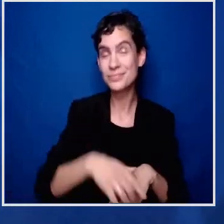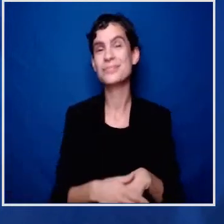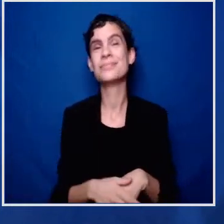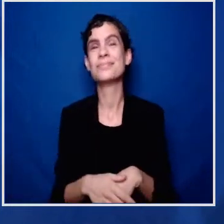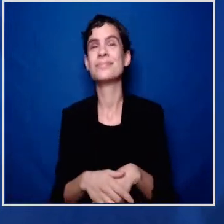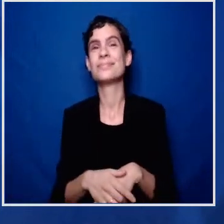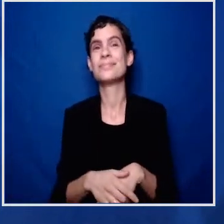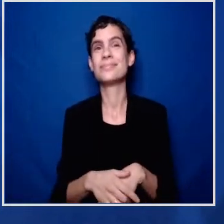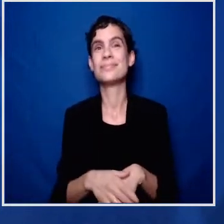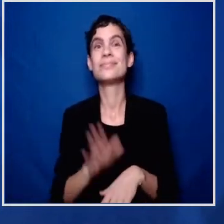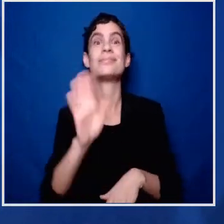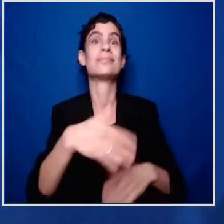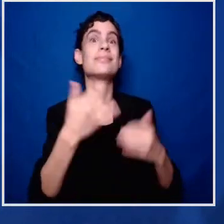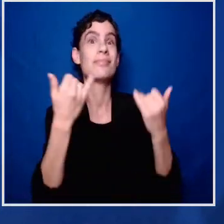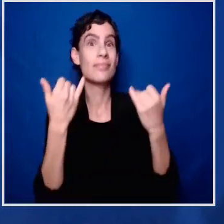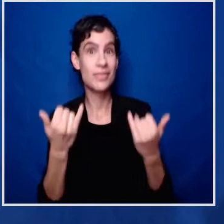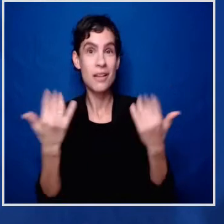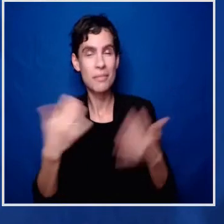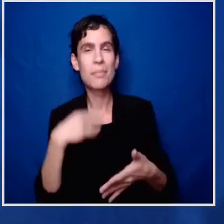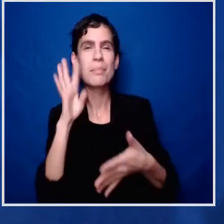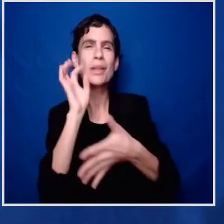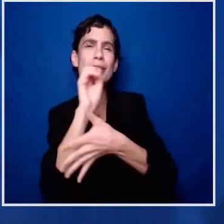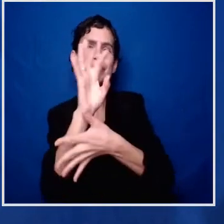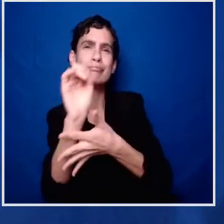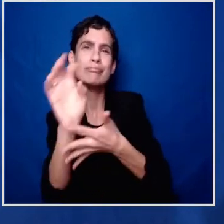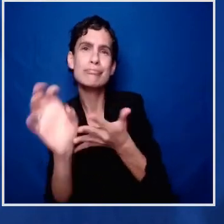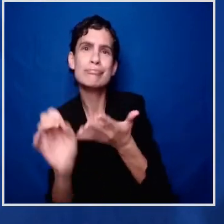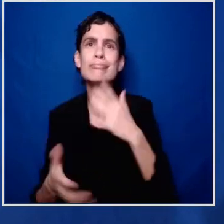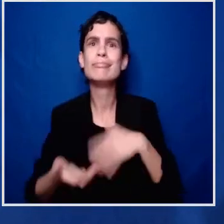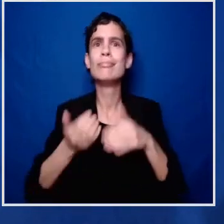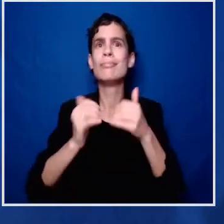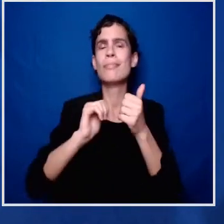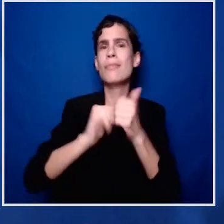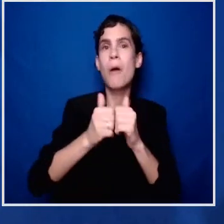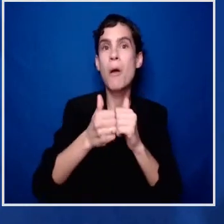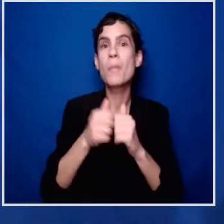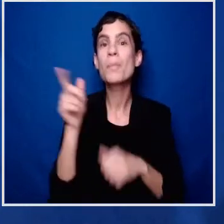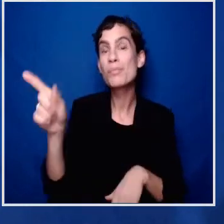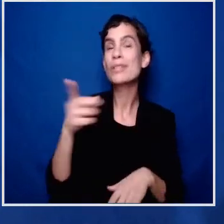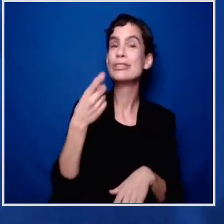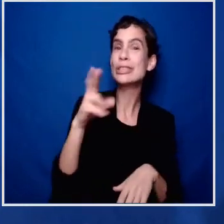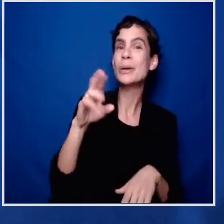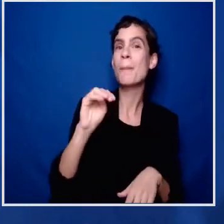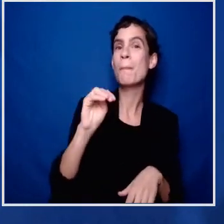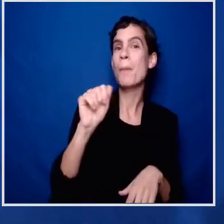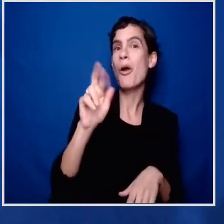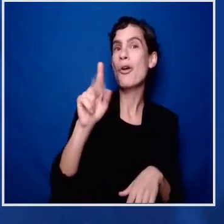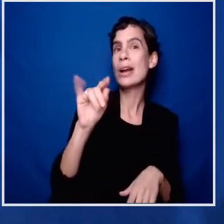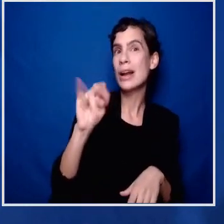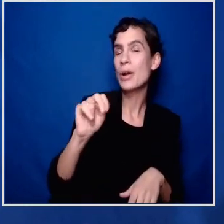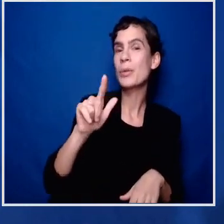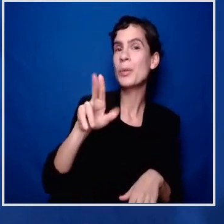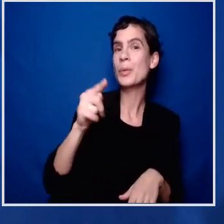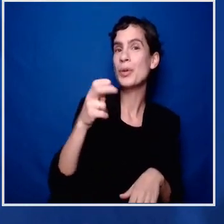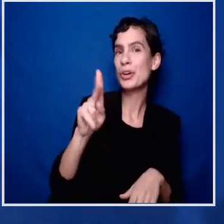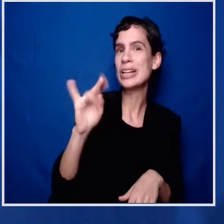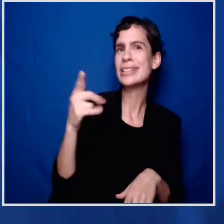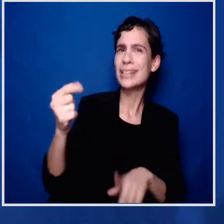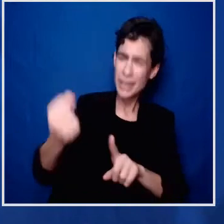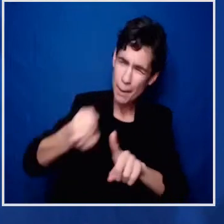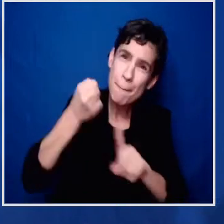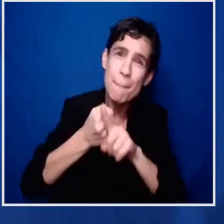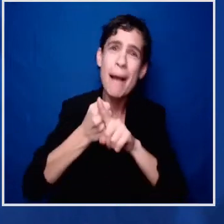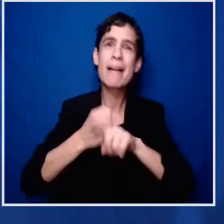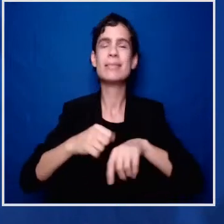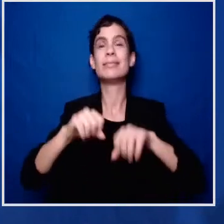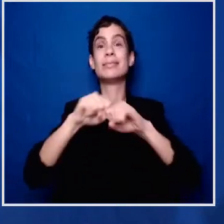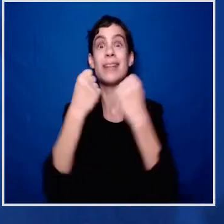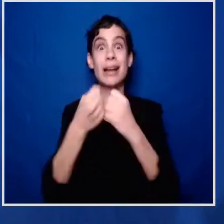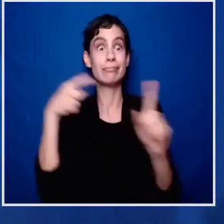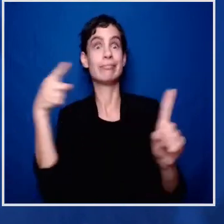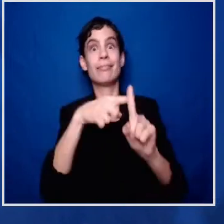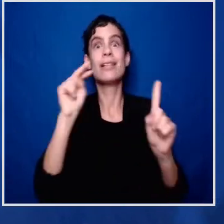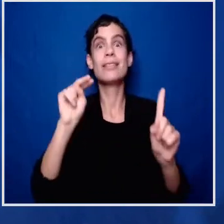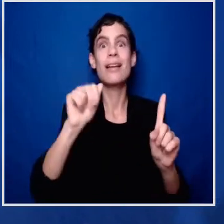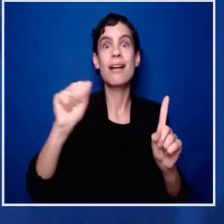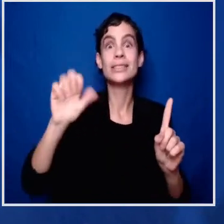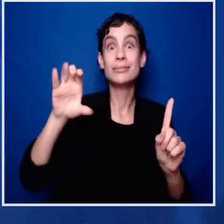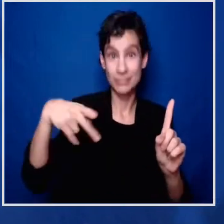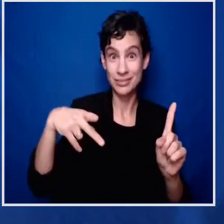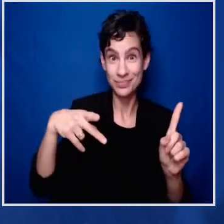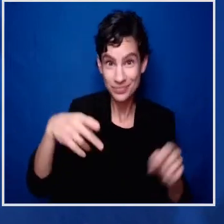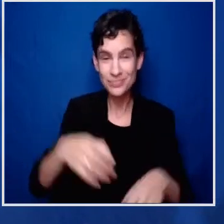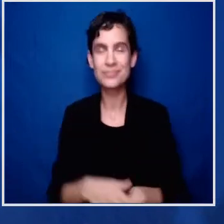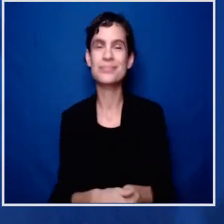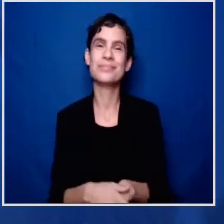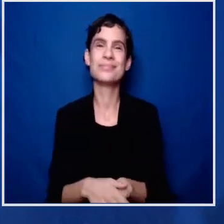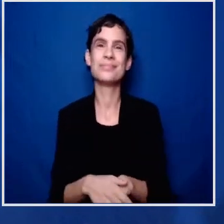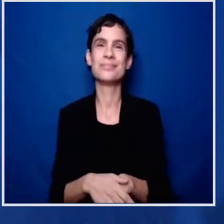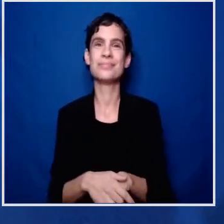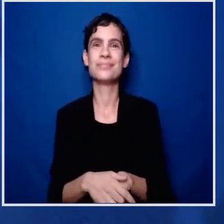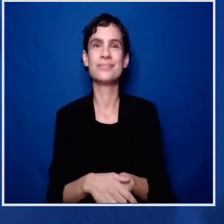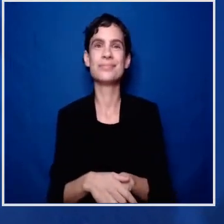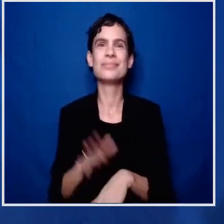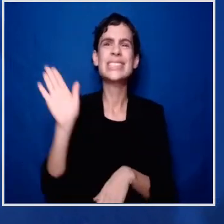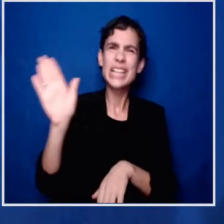BEING OF ALL.